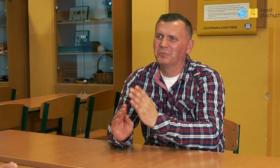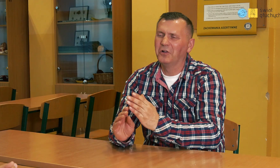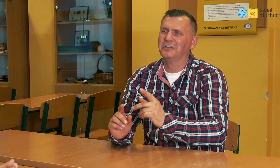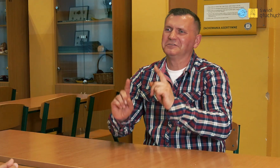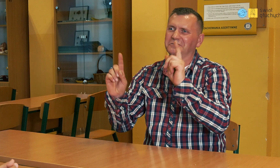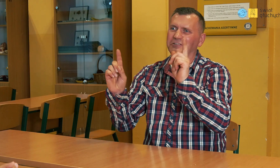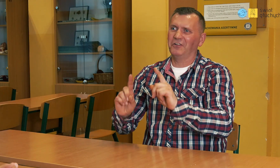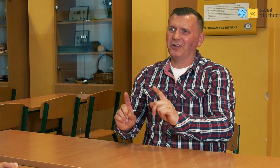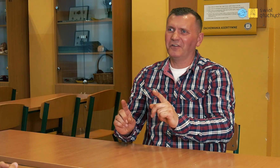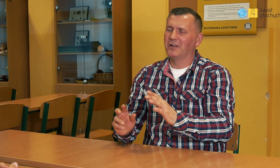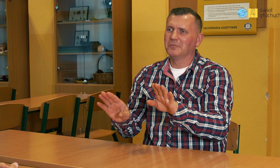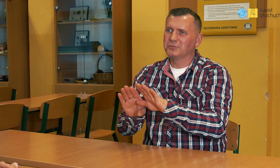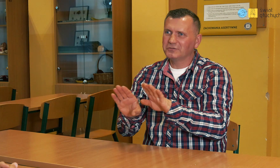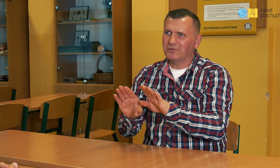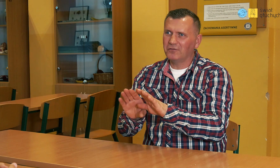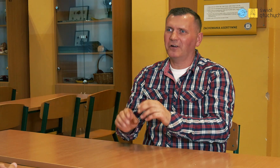When I was in elementary school,